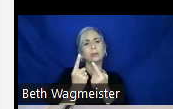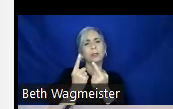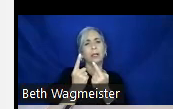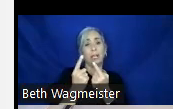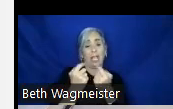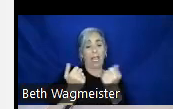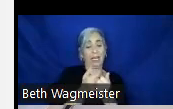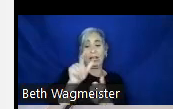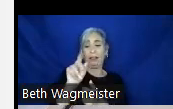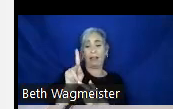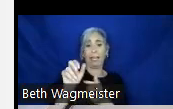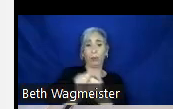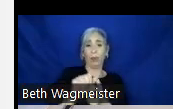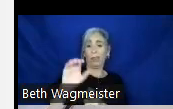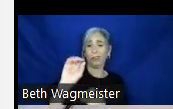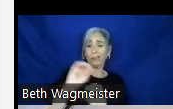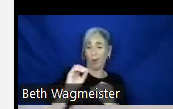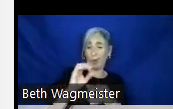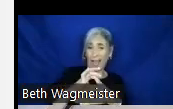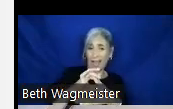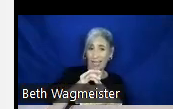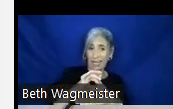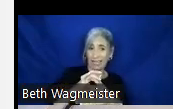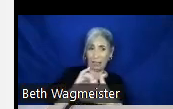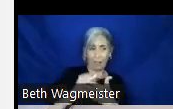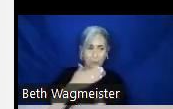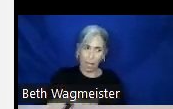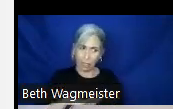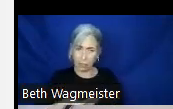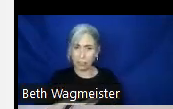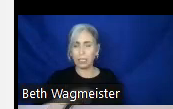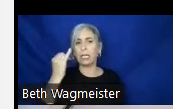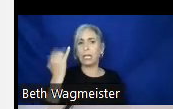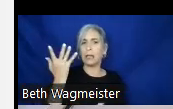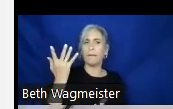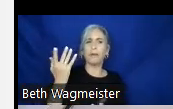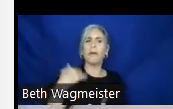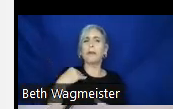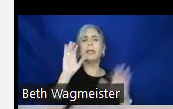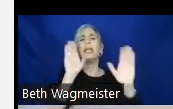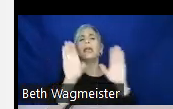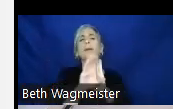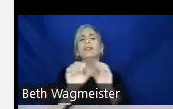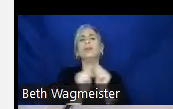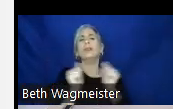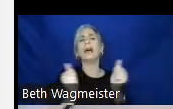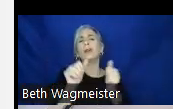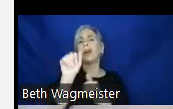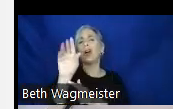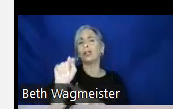links with zero content? Or links with images that don't have an alternative or have an empty